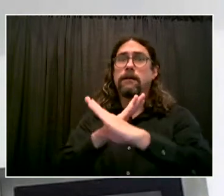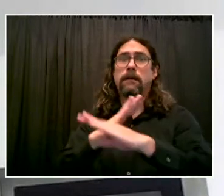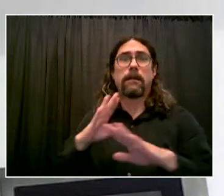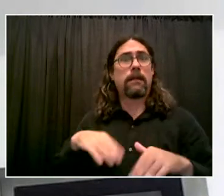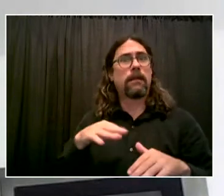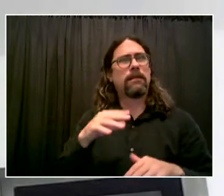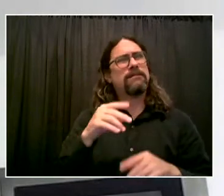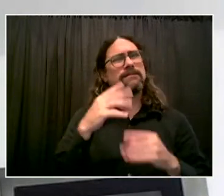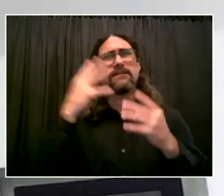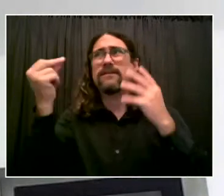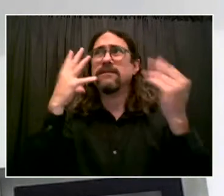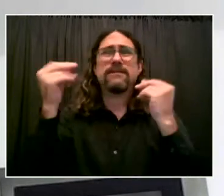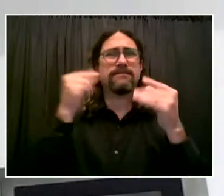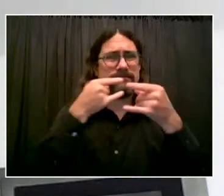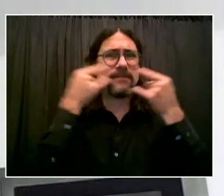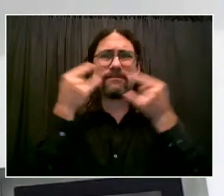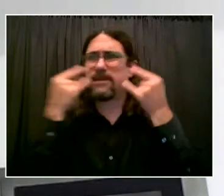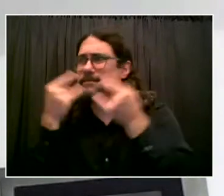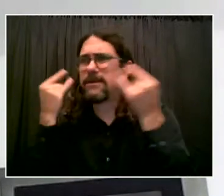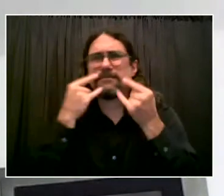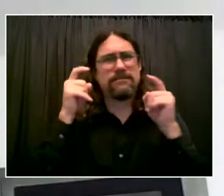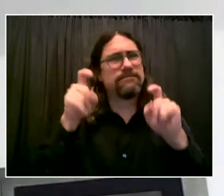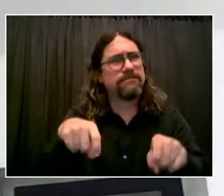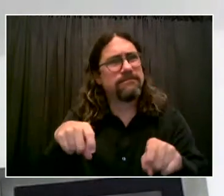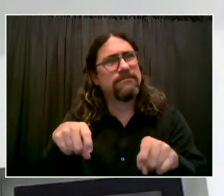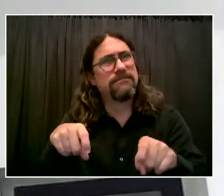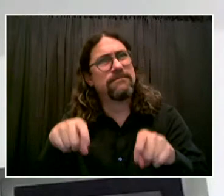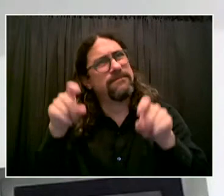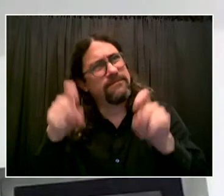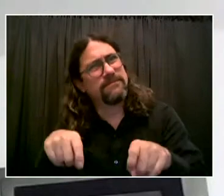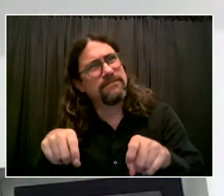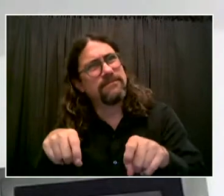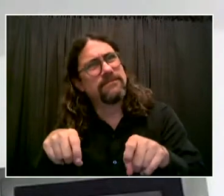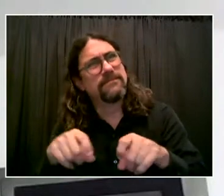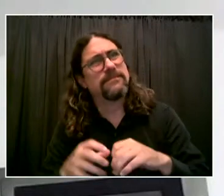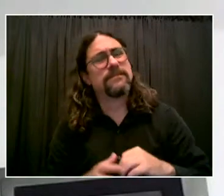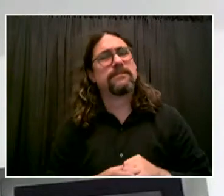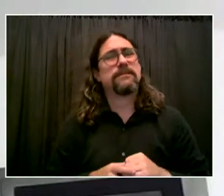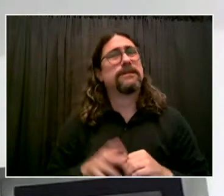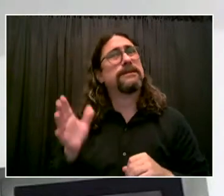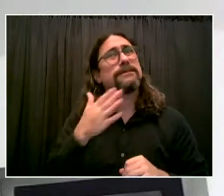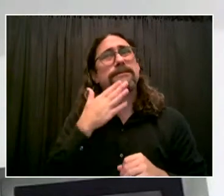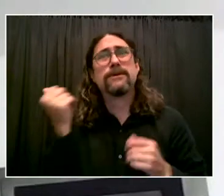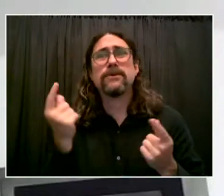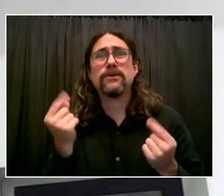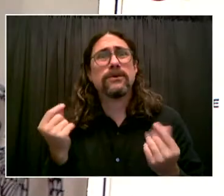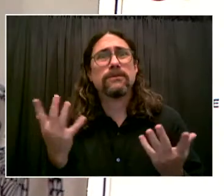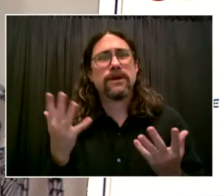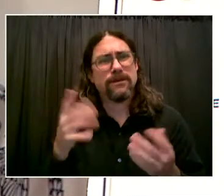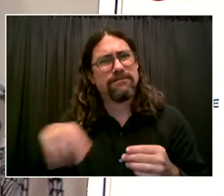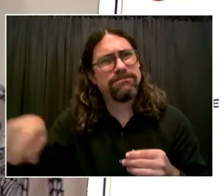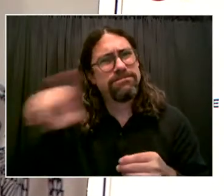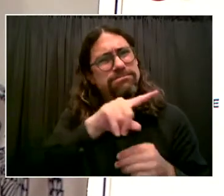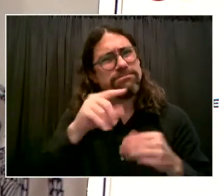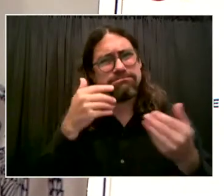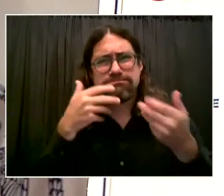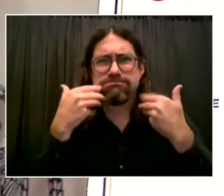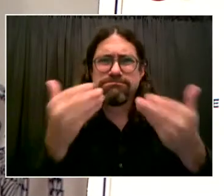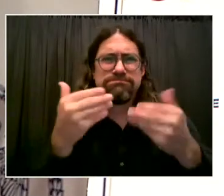AS YOU AYS THE RIGHT ANSWER OVER ALL FOR OUR CITY ACHIEVING